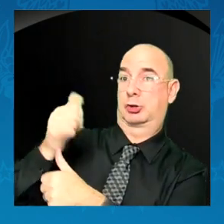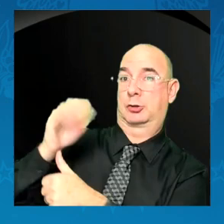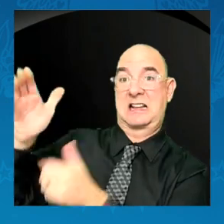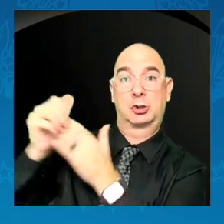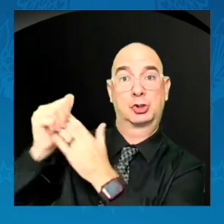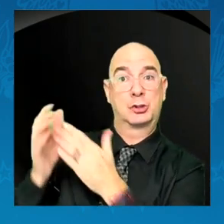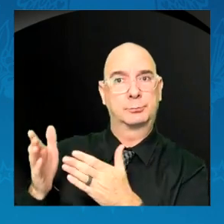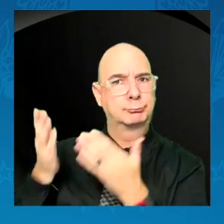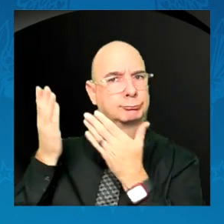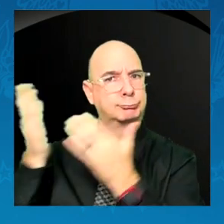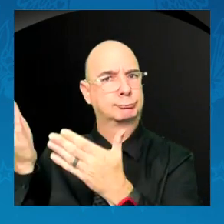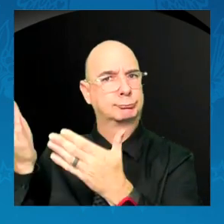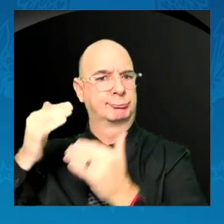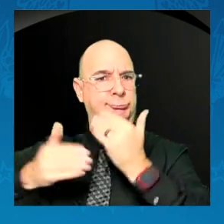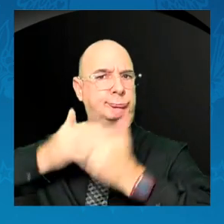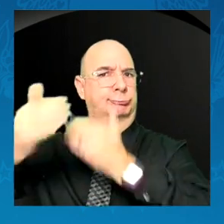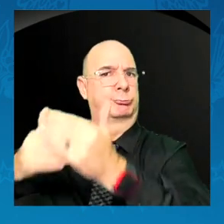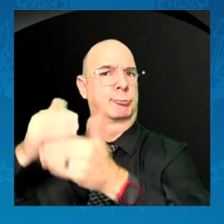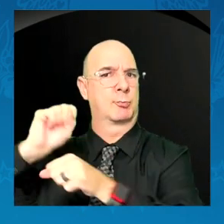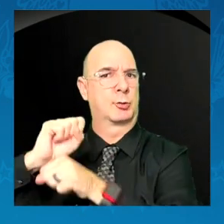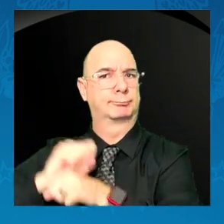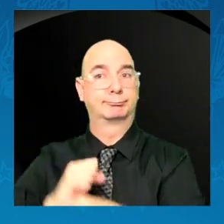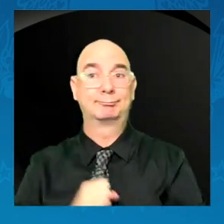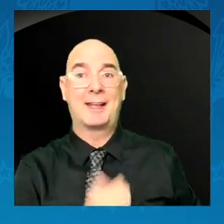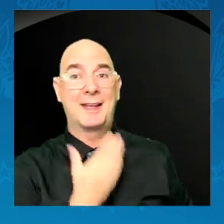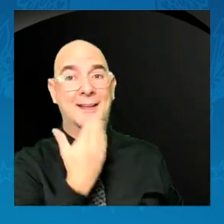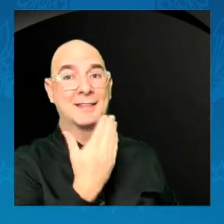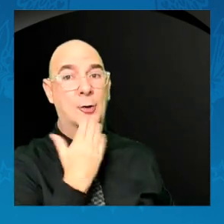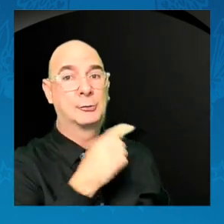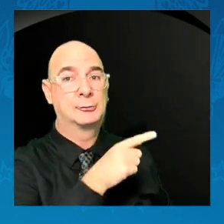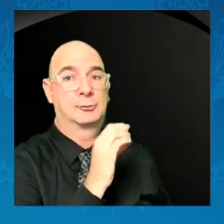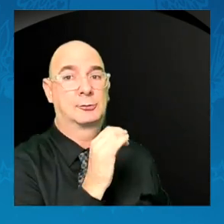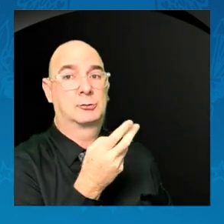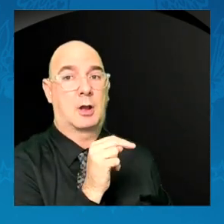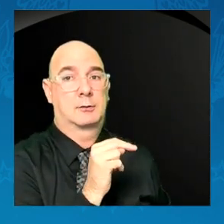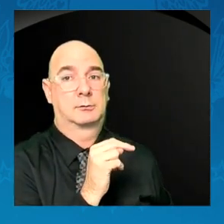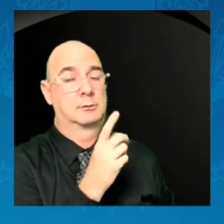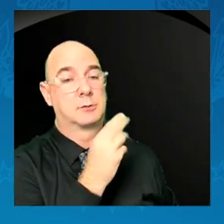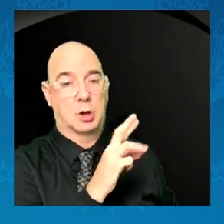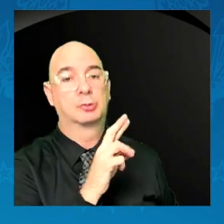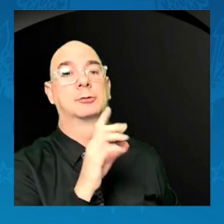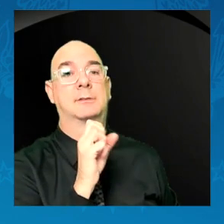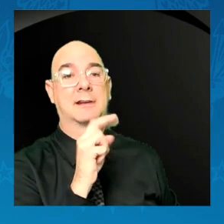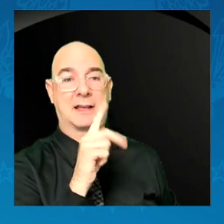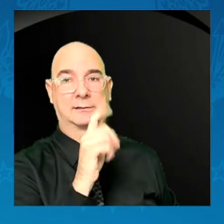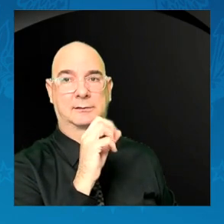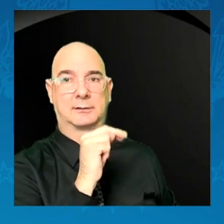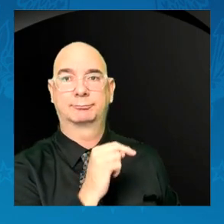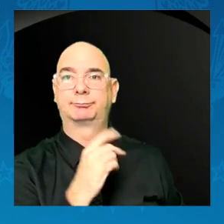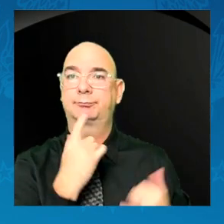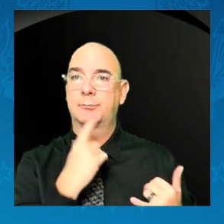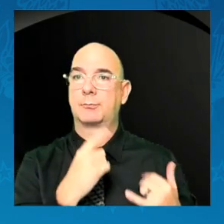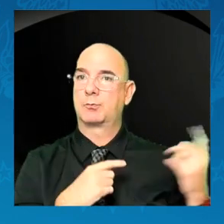Dr Nelson and I will tell you that President Biden and I share a great level of enthusiasm